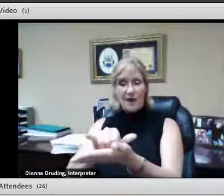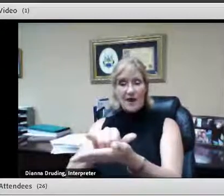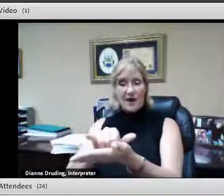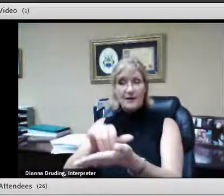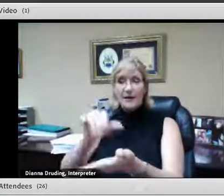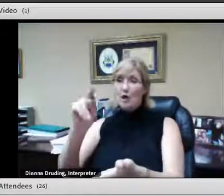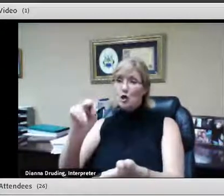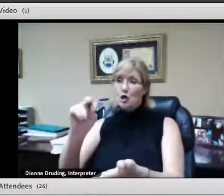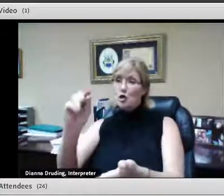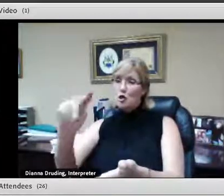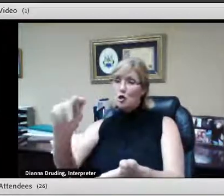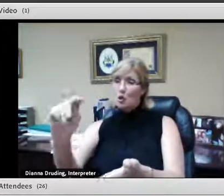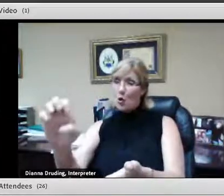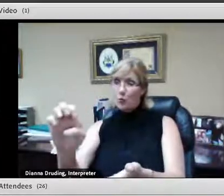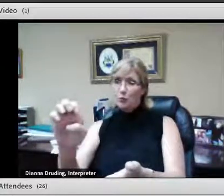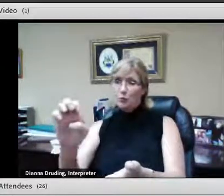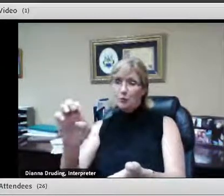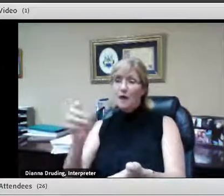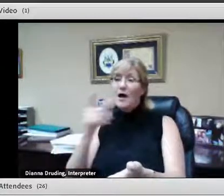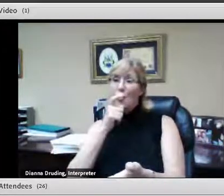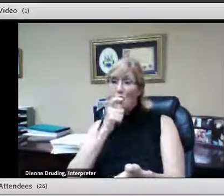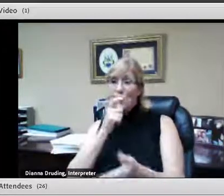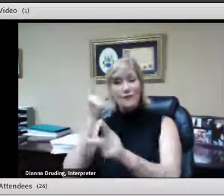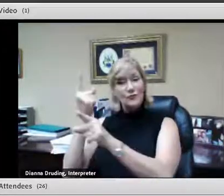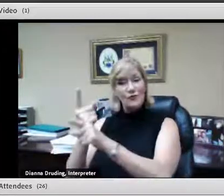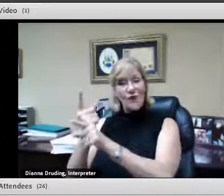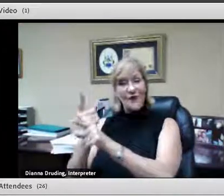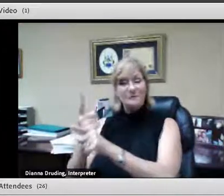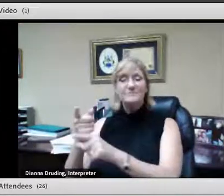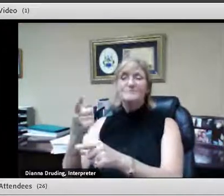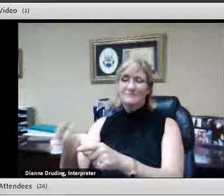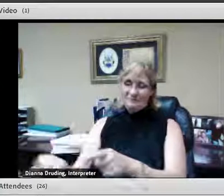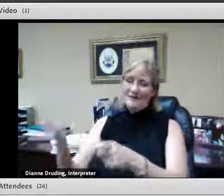and whoever gets it right gets a point for their team.